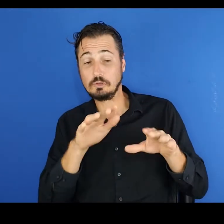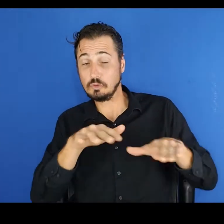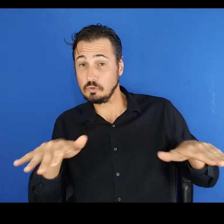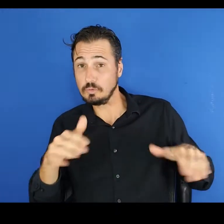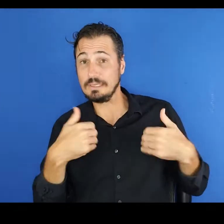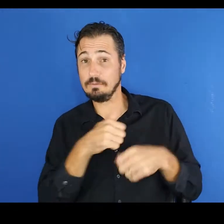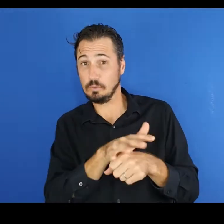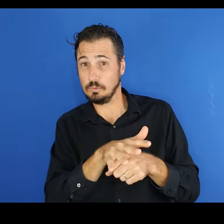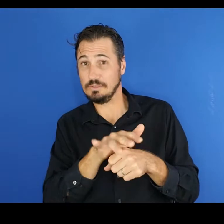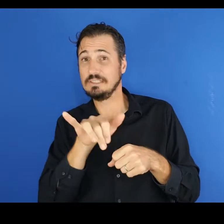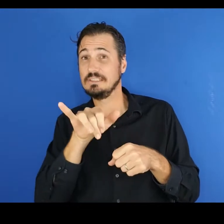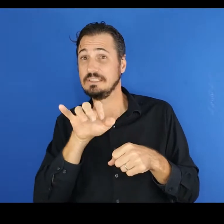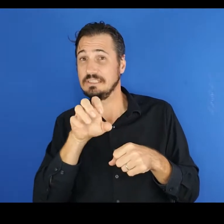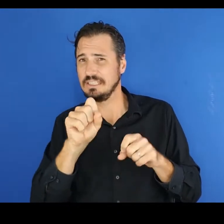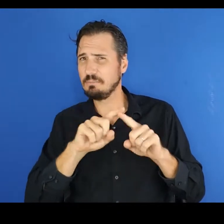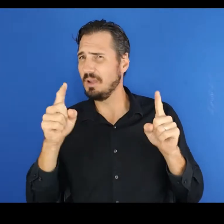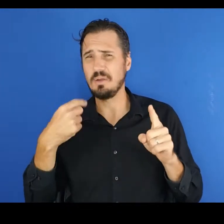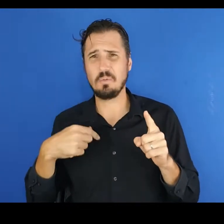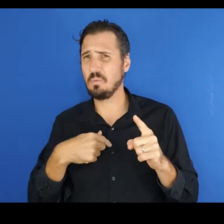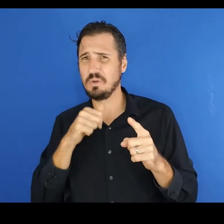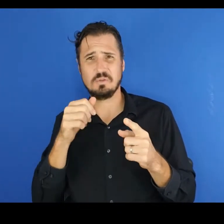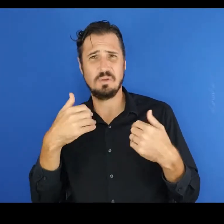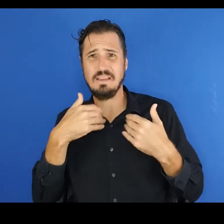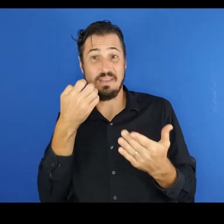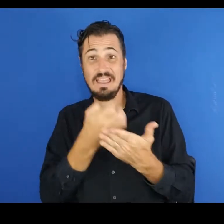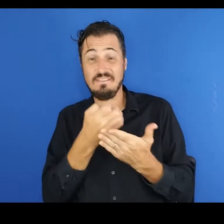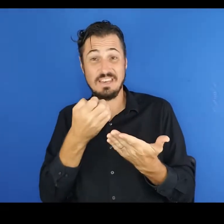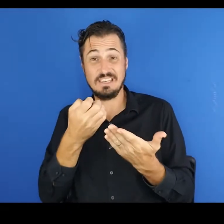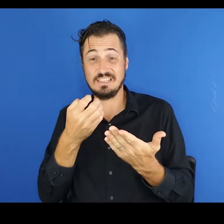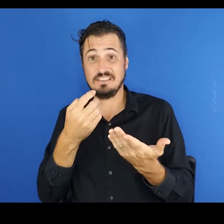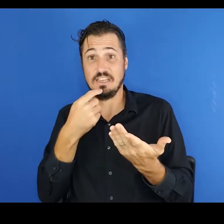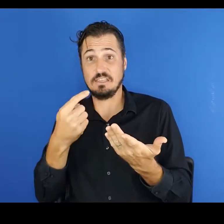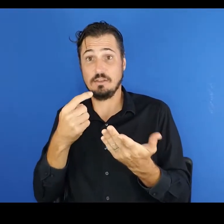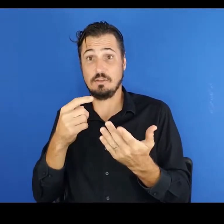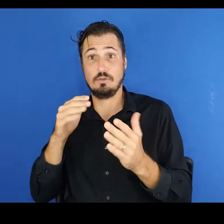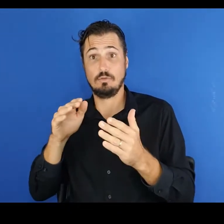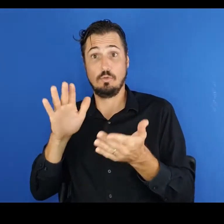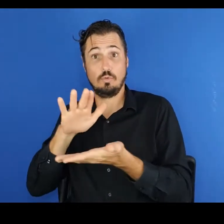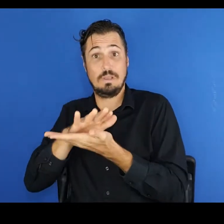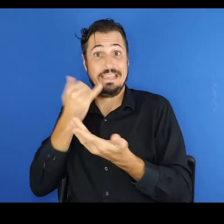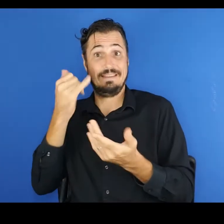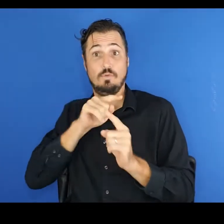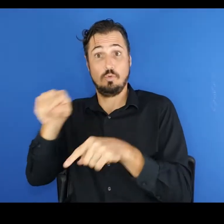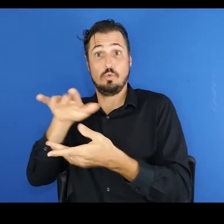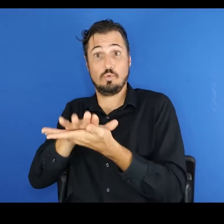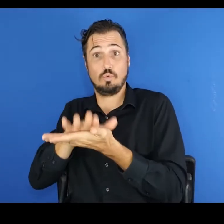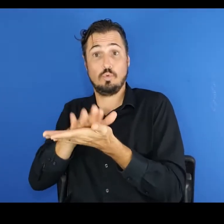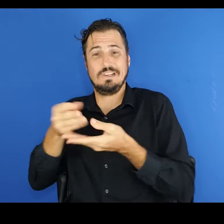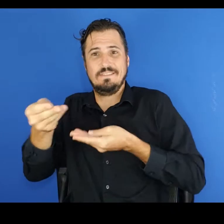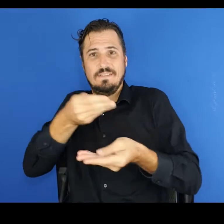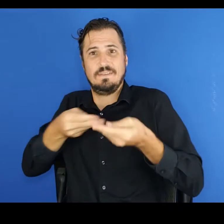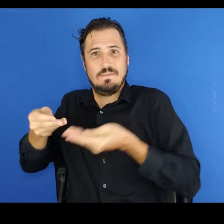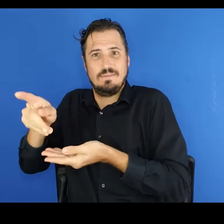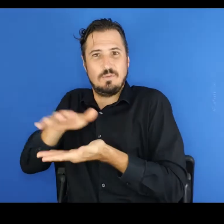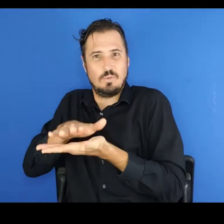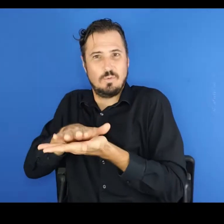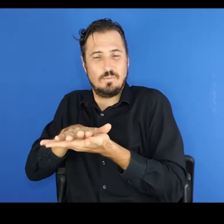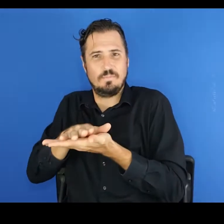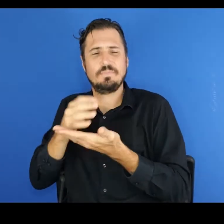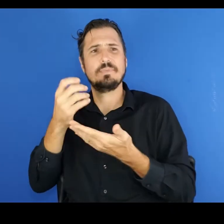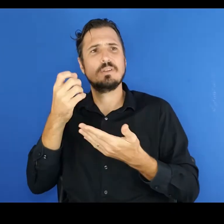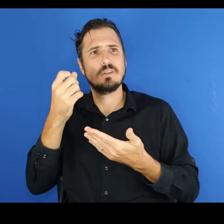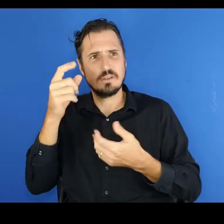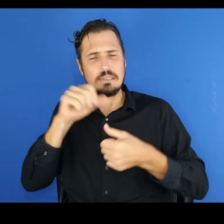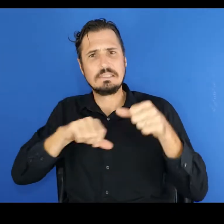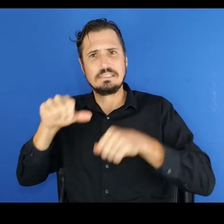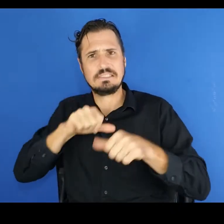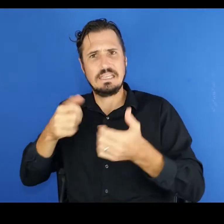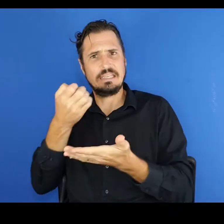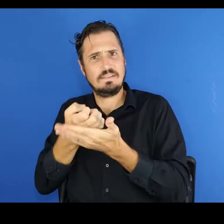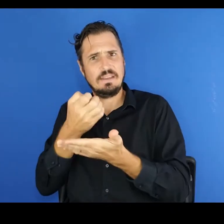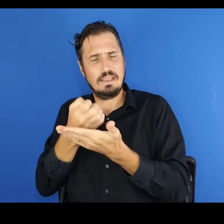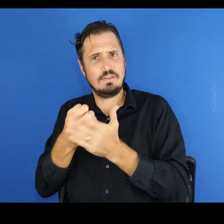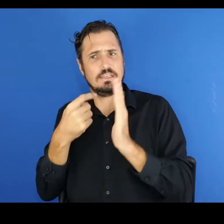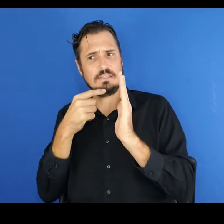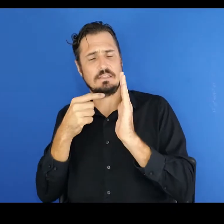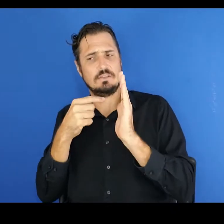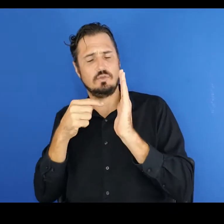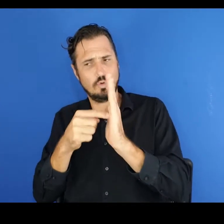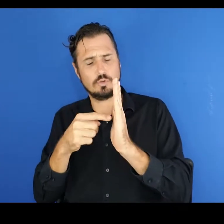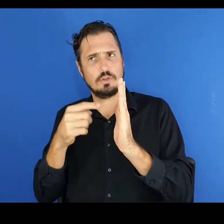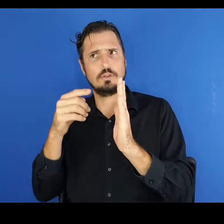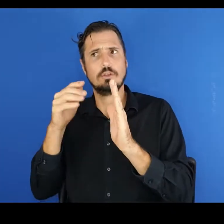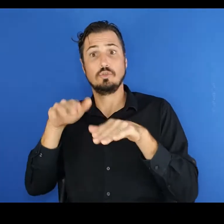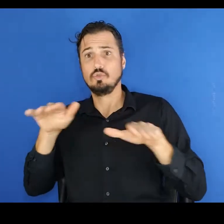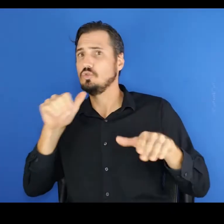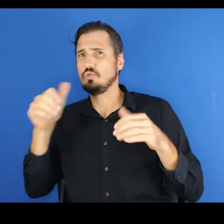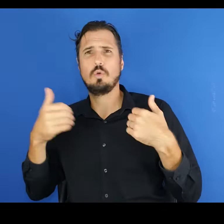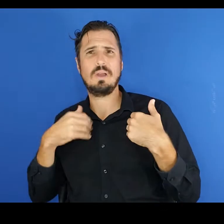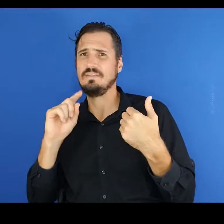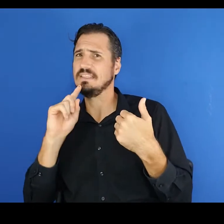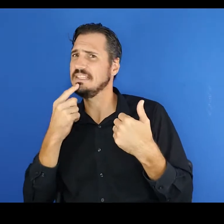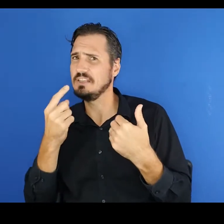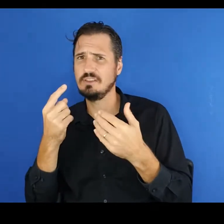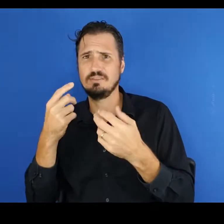children, but there is no evidence that transmission is occurring within schools. Although scientific evidence shows that young children may not see as severe symptoms, we are still unclear as to